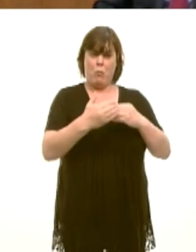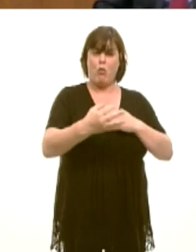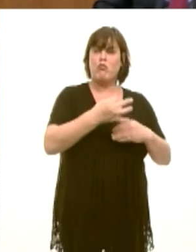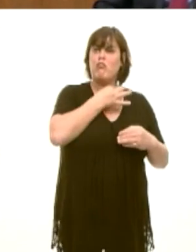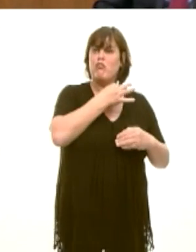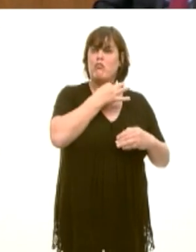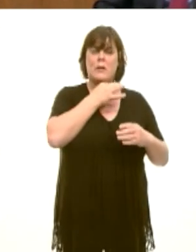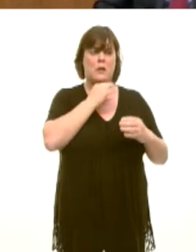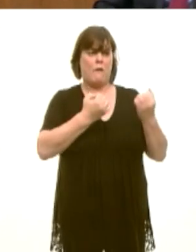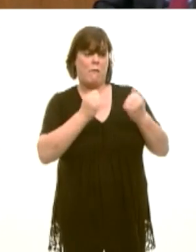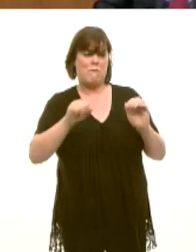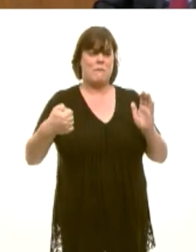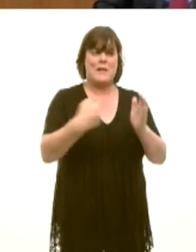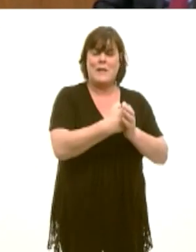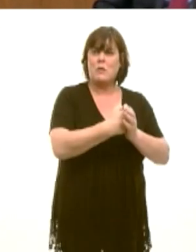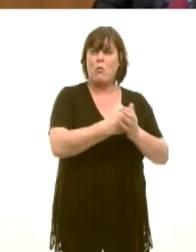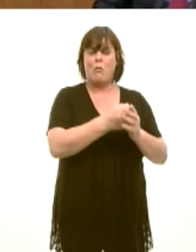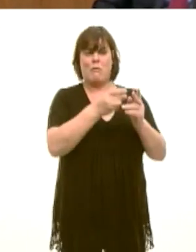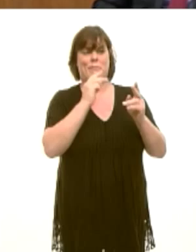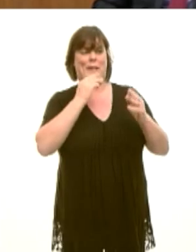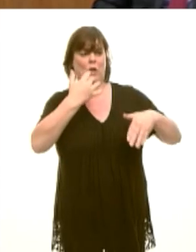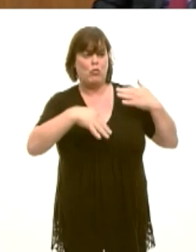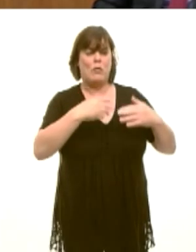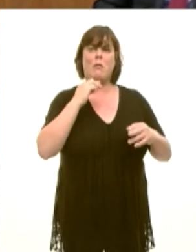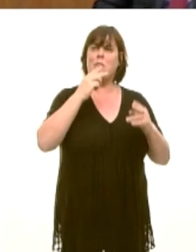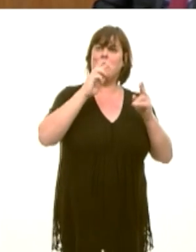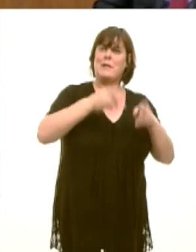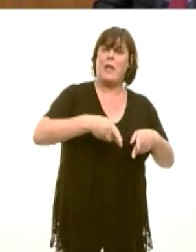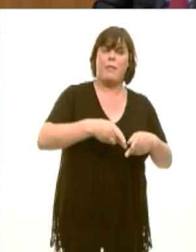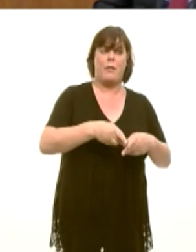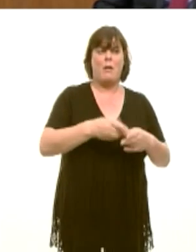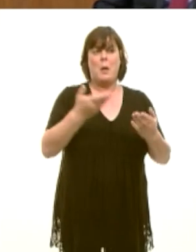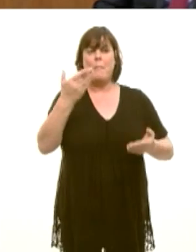in road traffic accidents as their peers from more affluent backgrounds. What can the Welsh